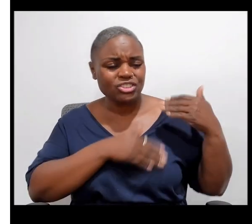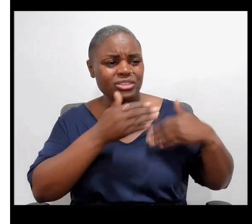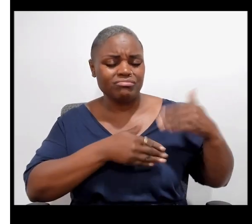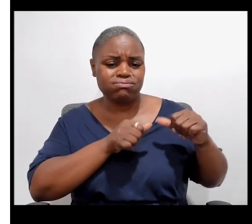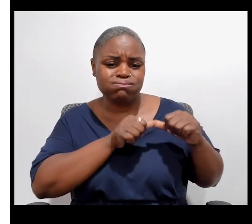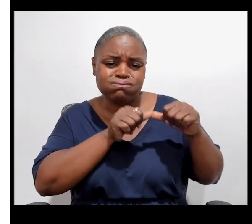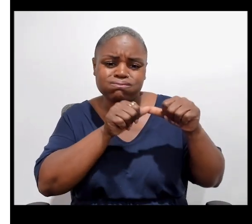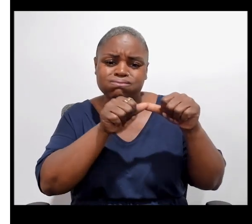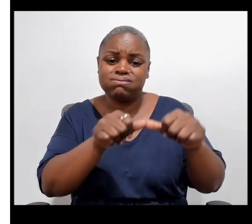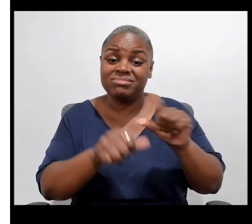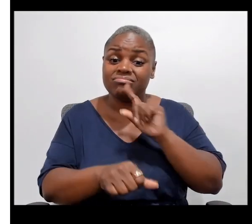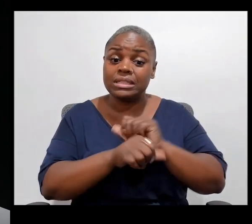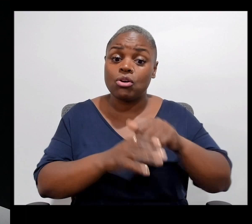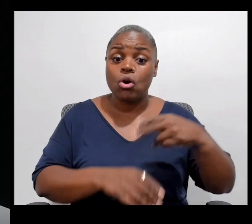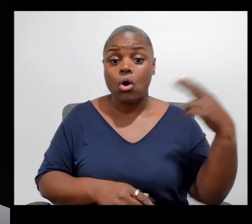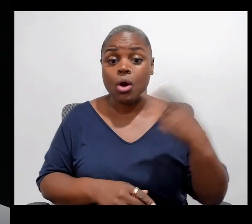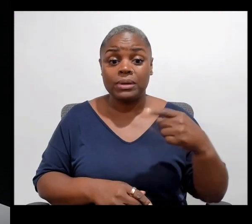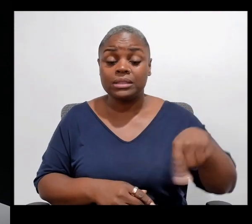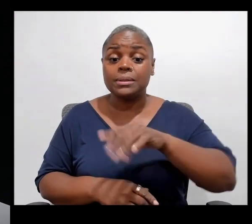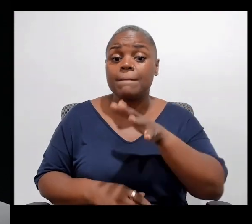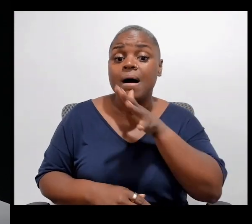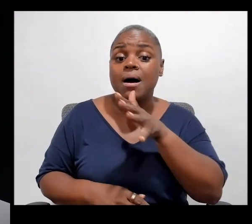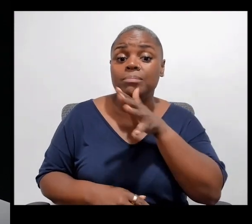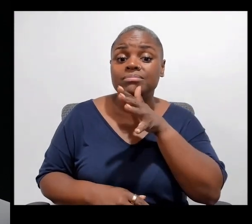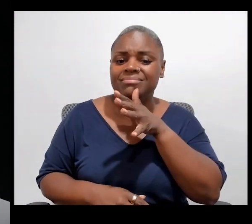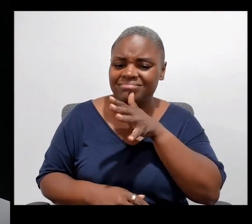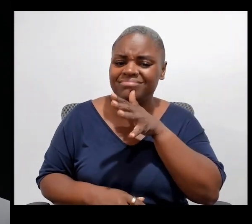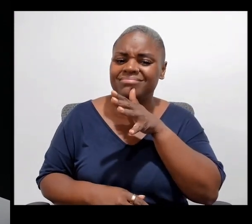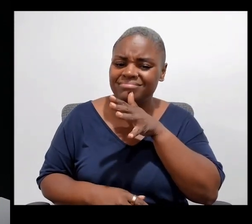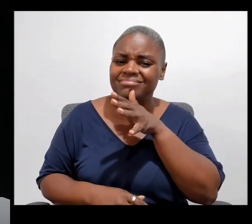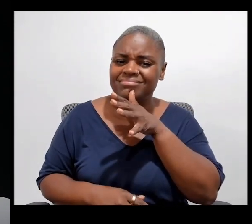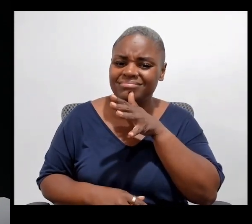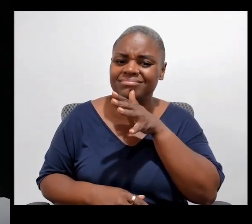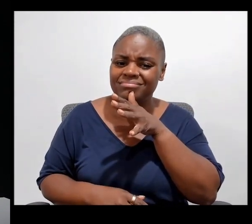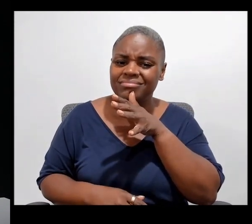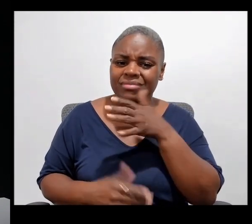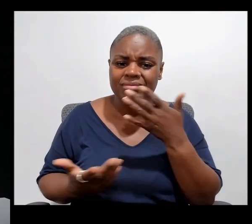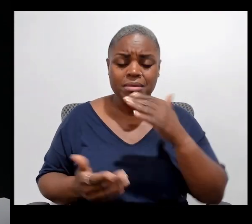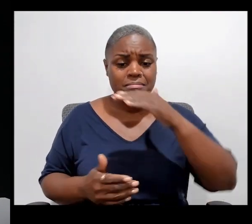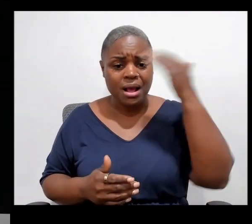and generations moving forward. The fact that it is in Harlem and that these are moms,